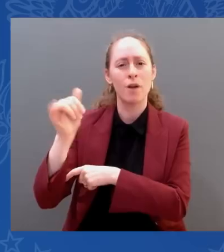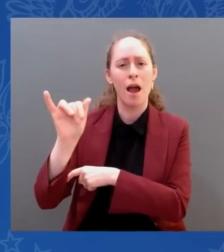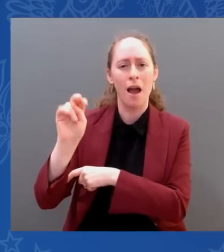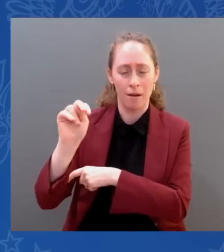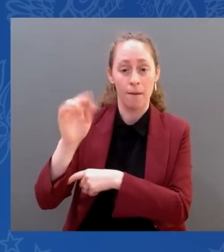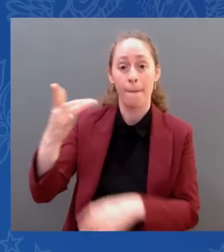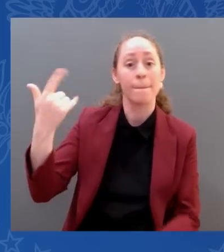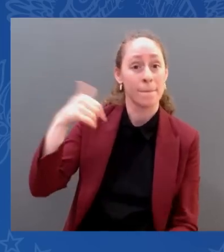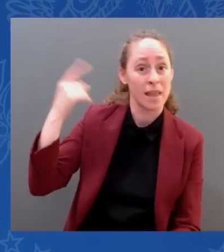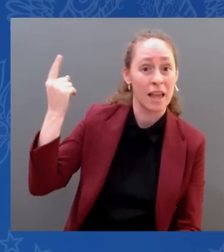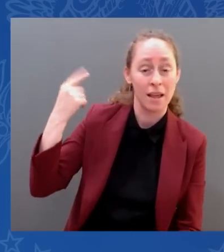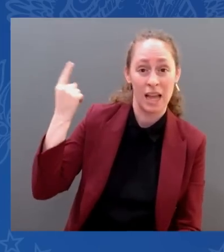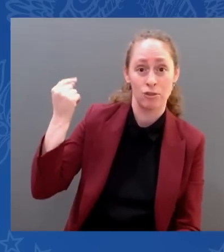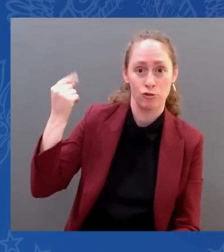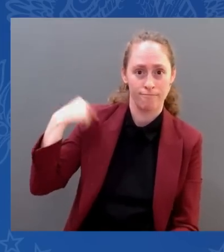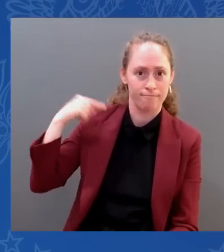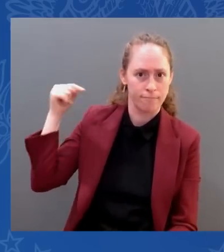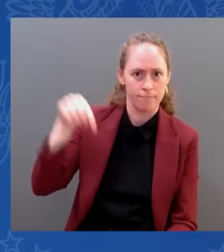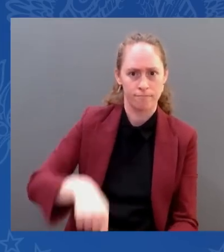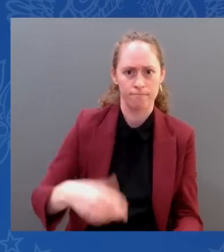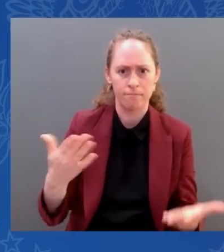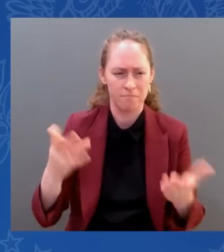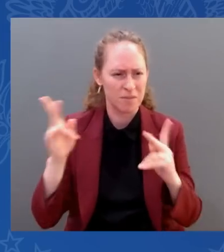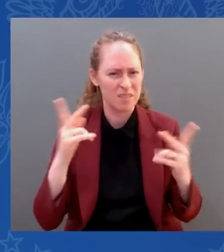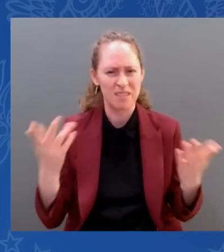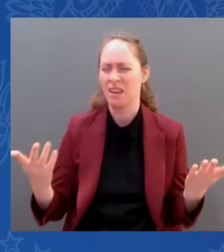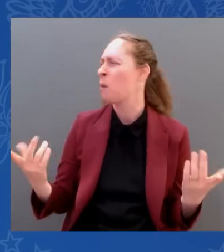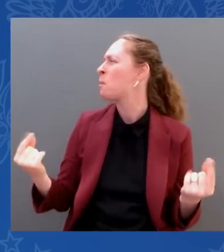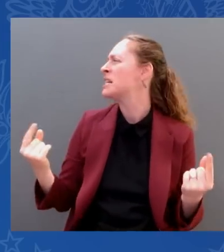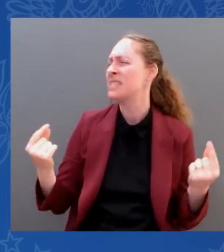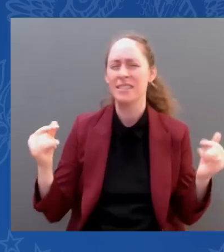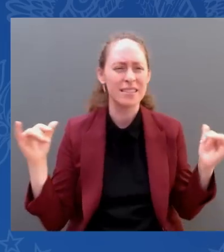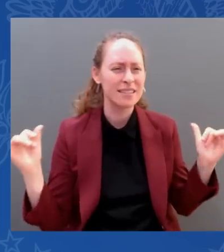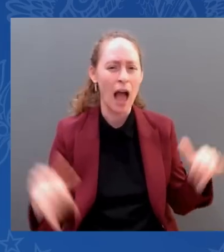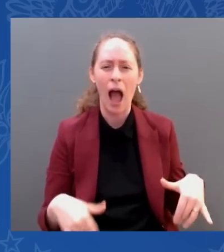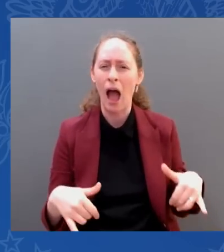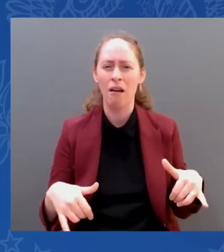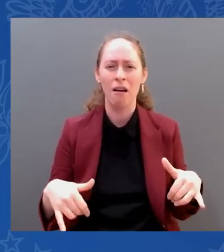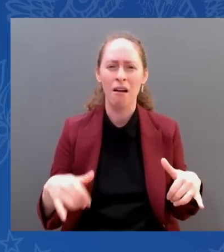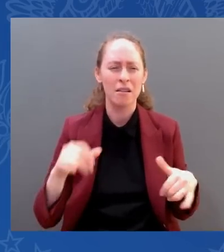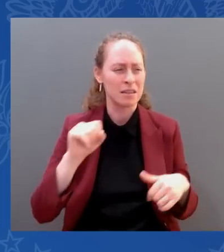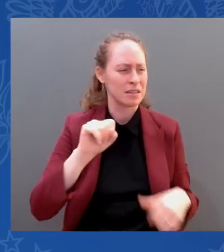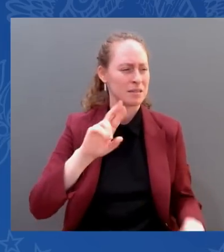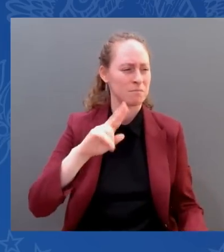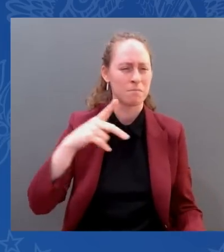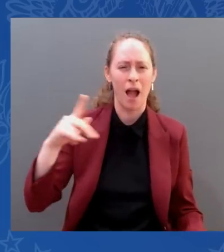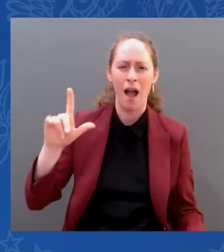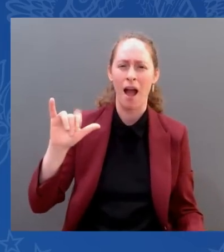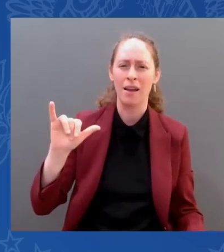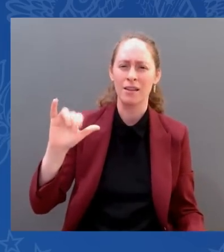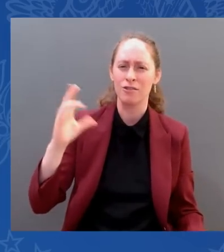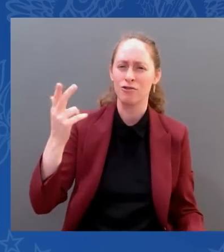I mean, that's not a usual part of their jargon every day. But they understand it fully now. They understand it.